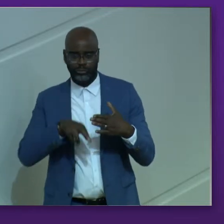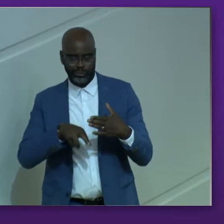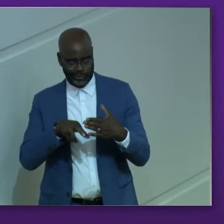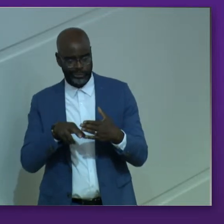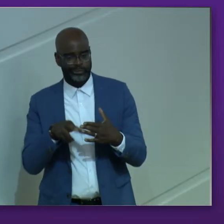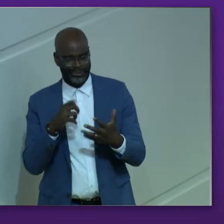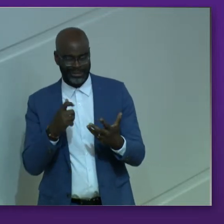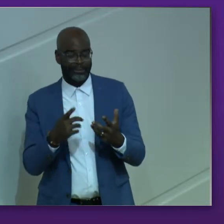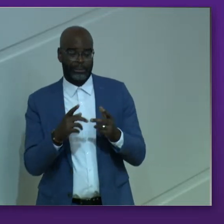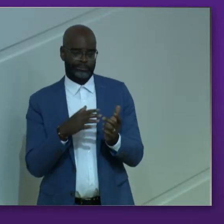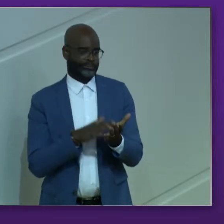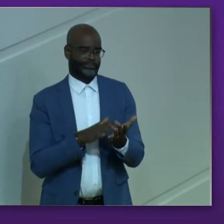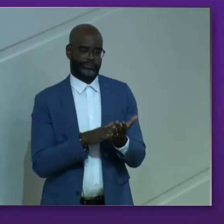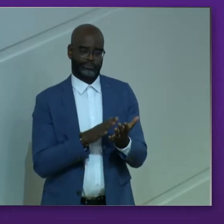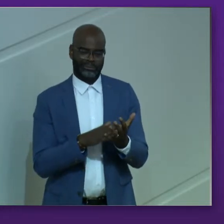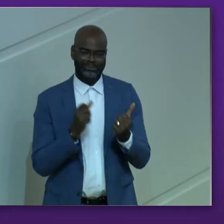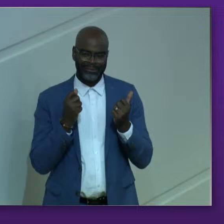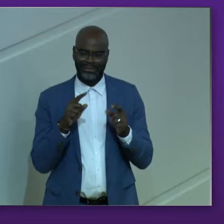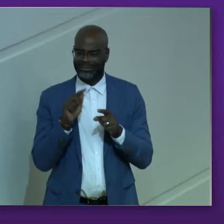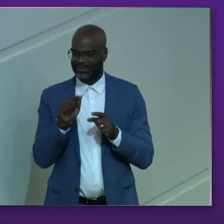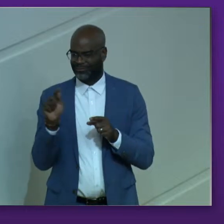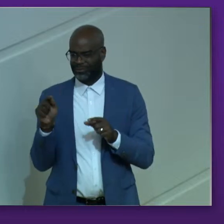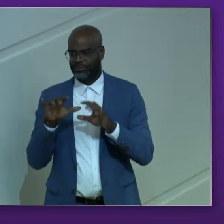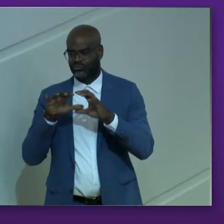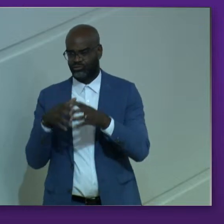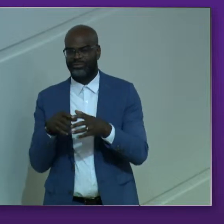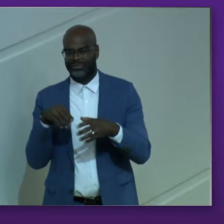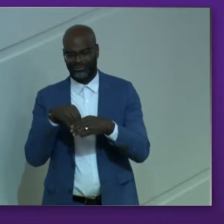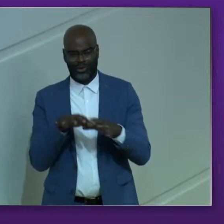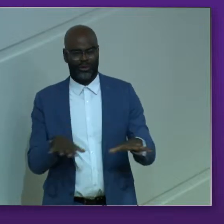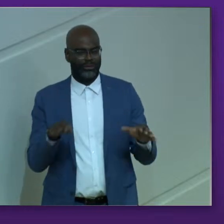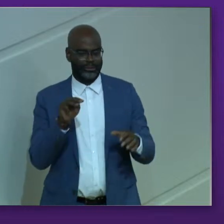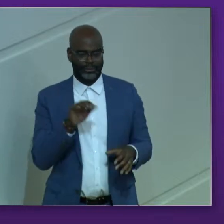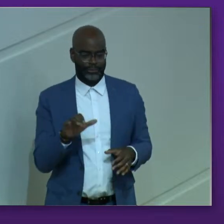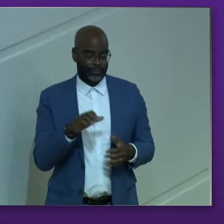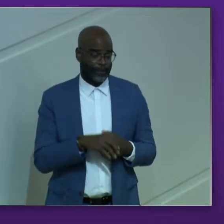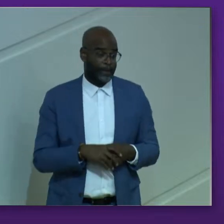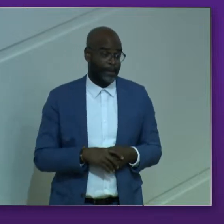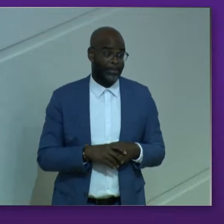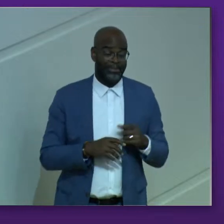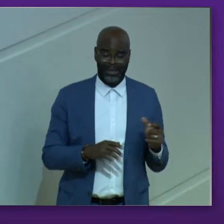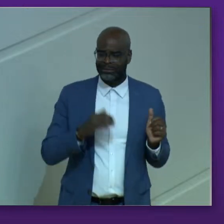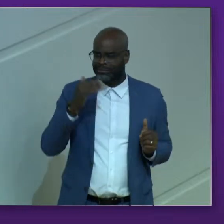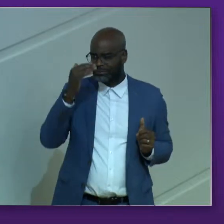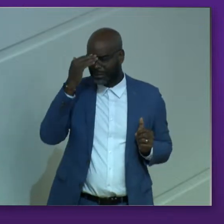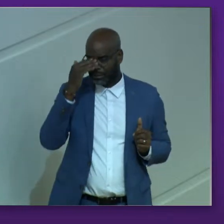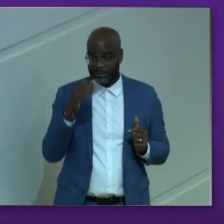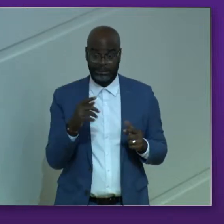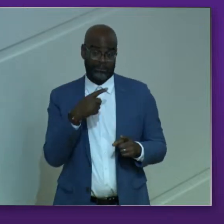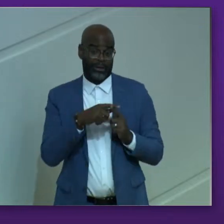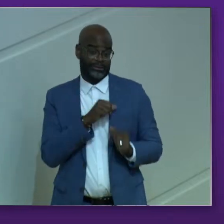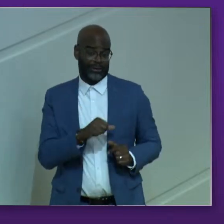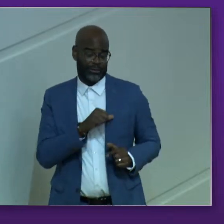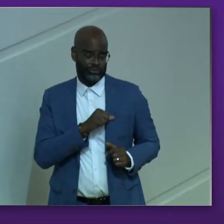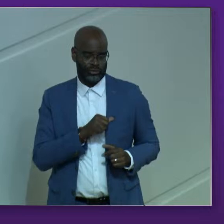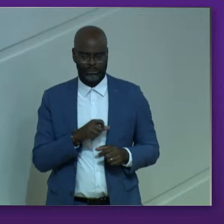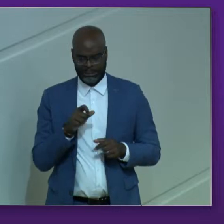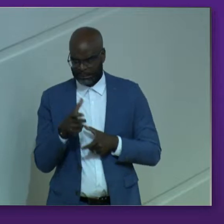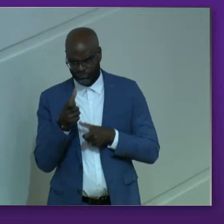TRAINING AND SUPPORT ANALYTICS SERIES AND CREATED THE DATA INFORMED INSTRUCTION BADGE FOR FACULTY.